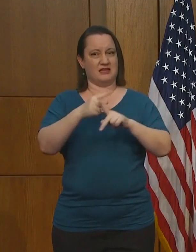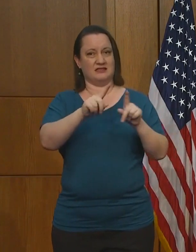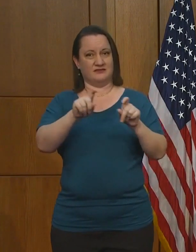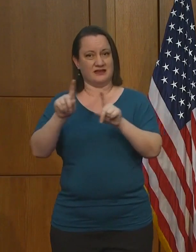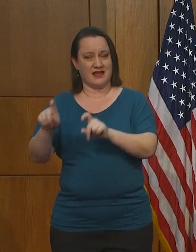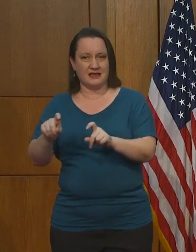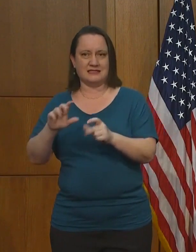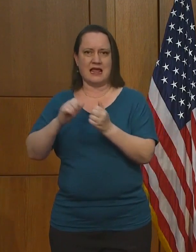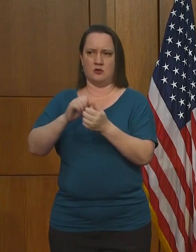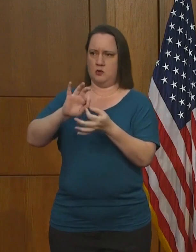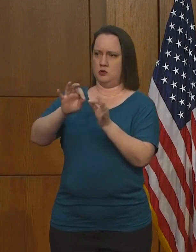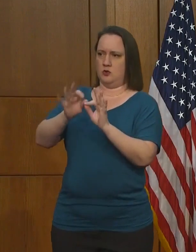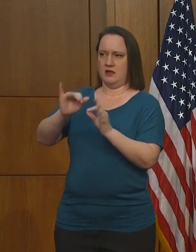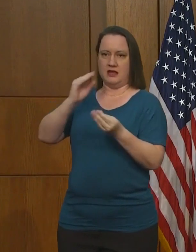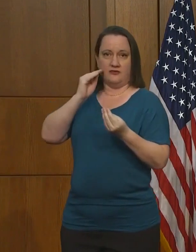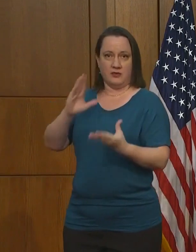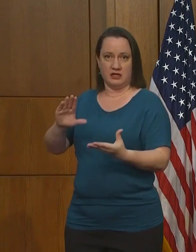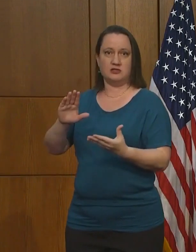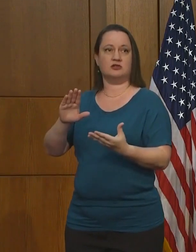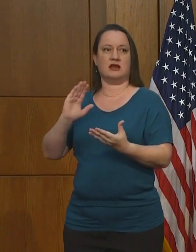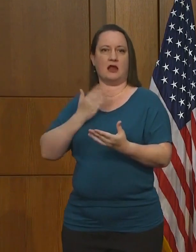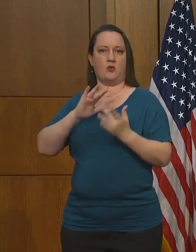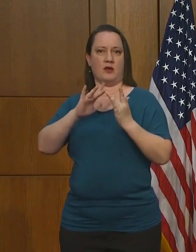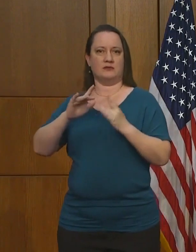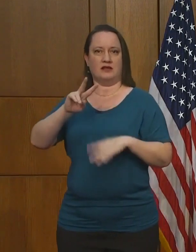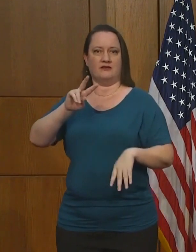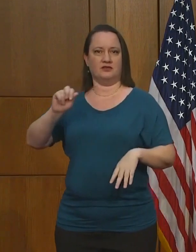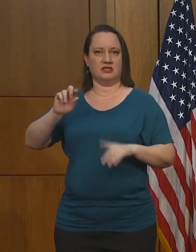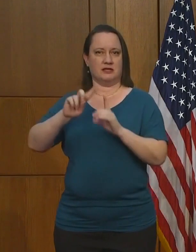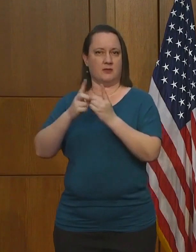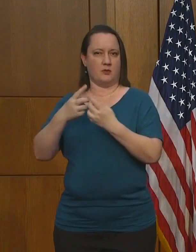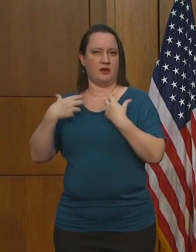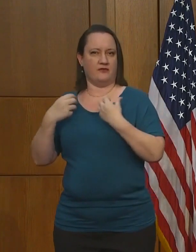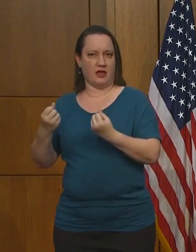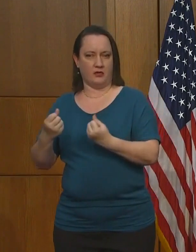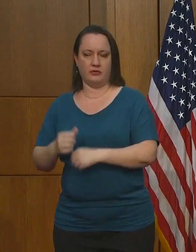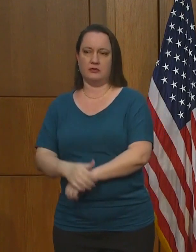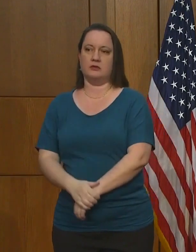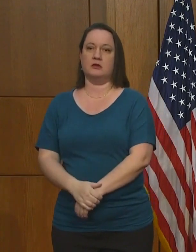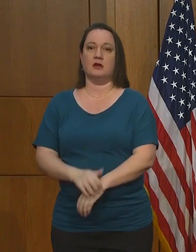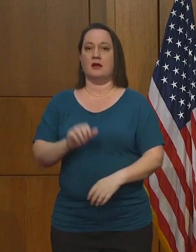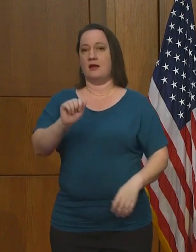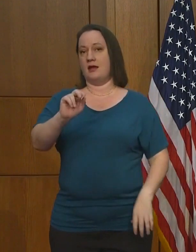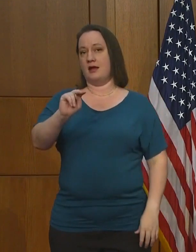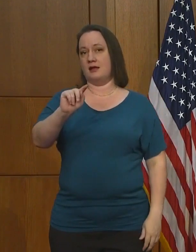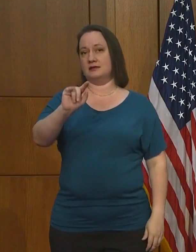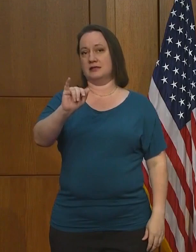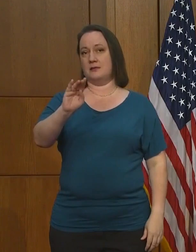SHOULD HOW THEY CAN BE INTERPRETED INTERPRETED ON OUR WEB PAGE. AT THE VIRGINIA